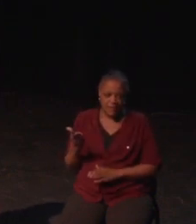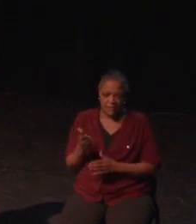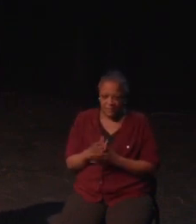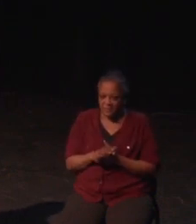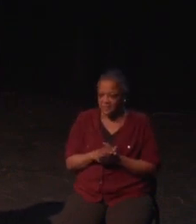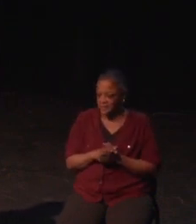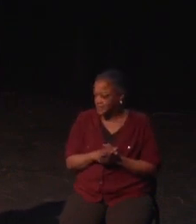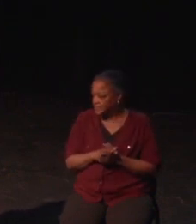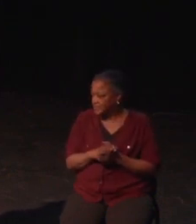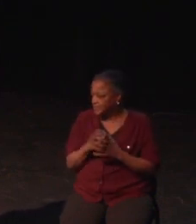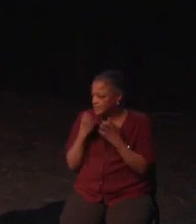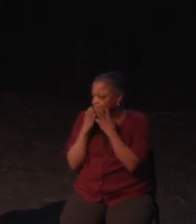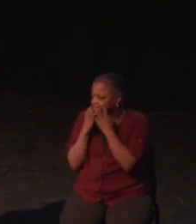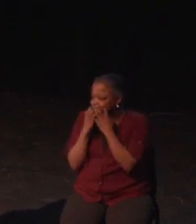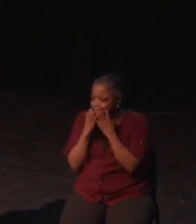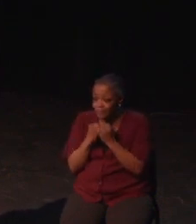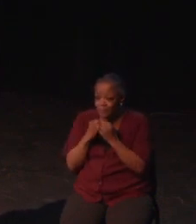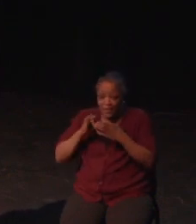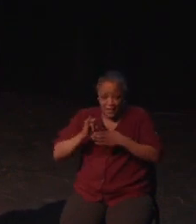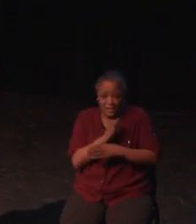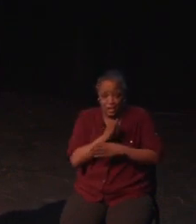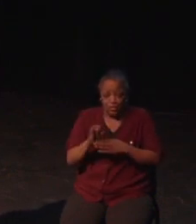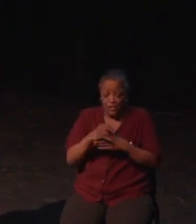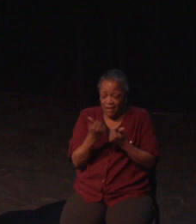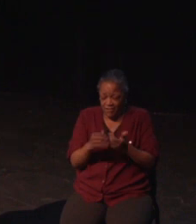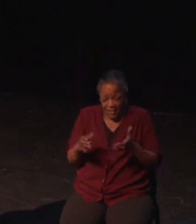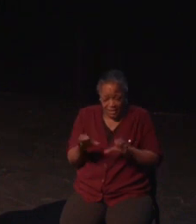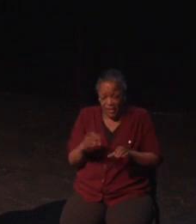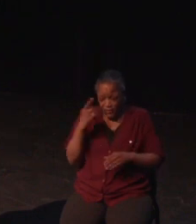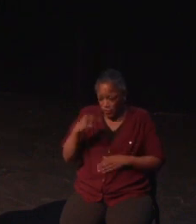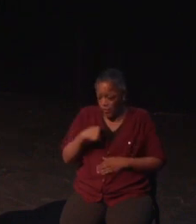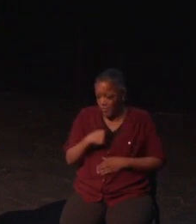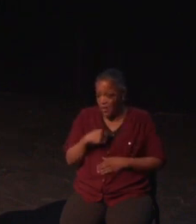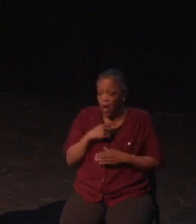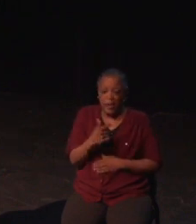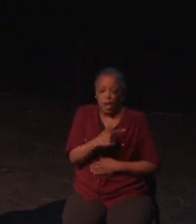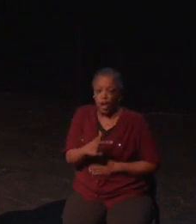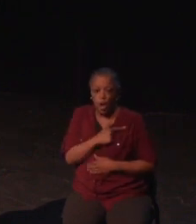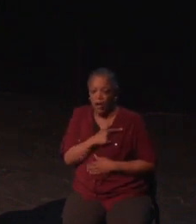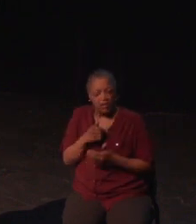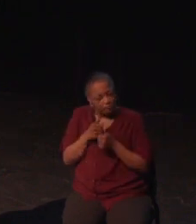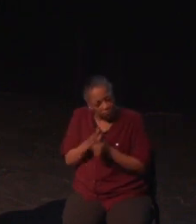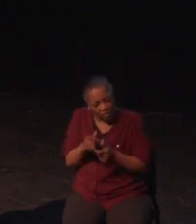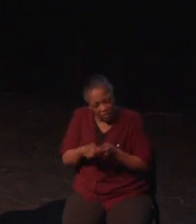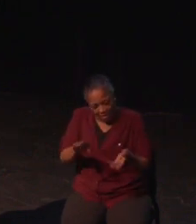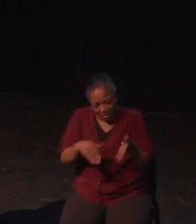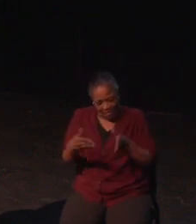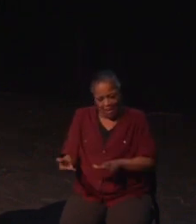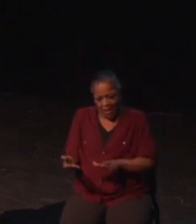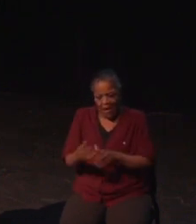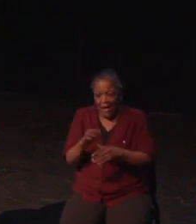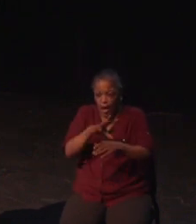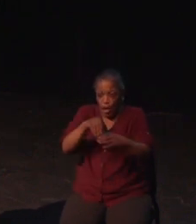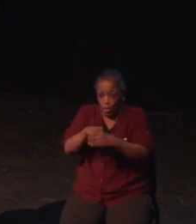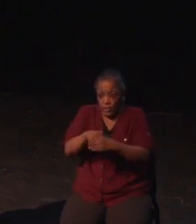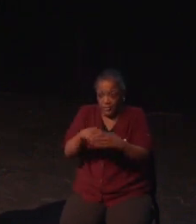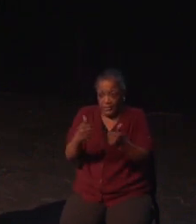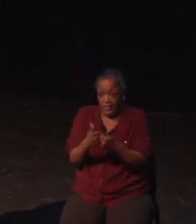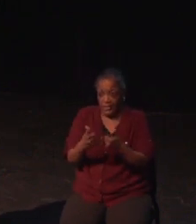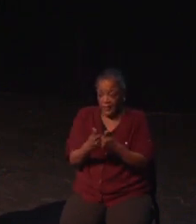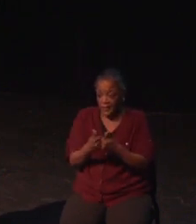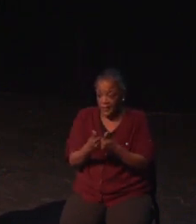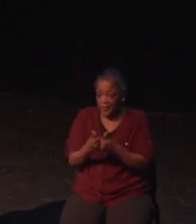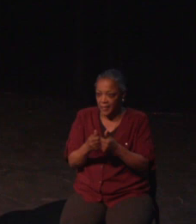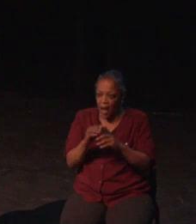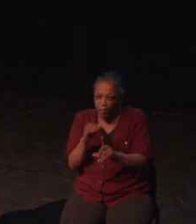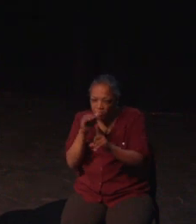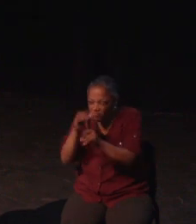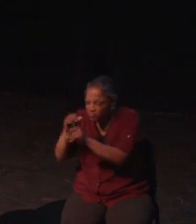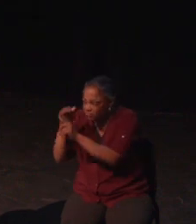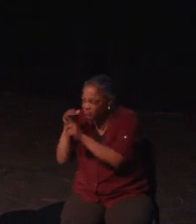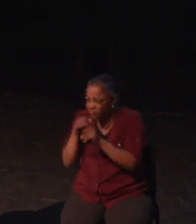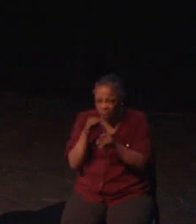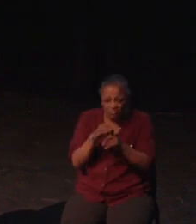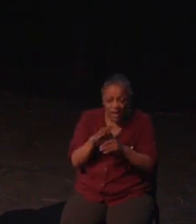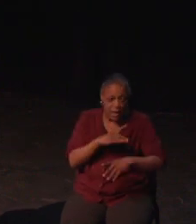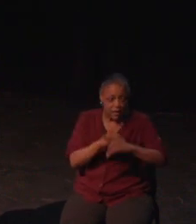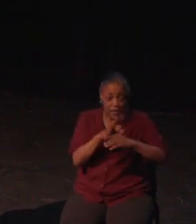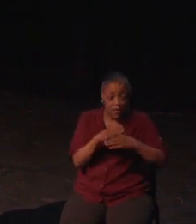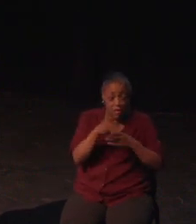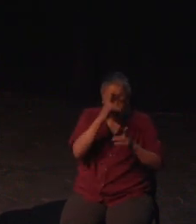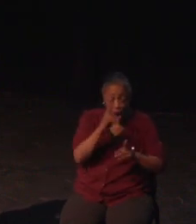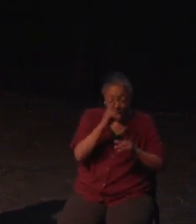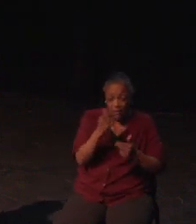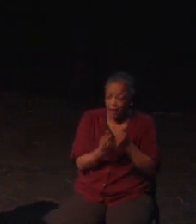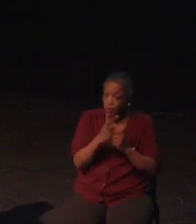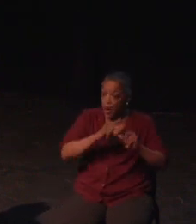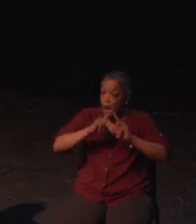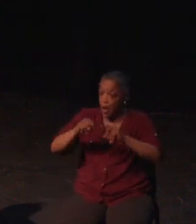I quit after the first hour and I never went back.